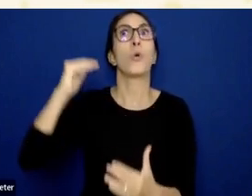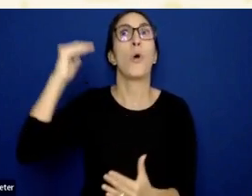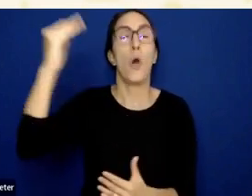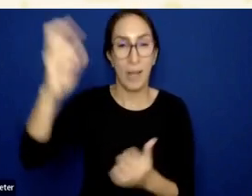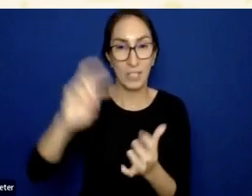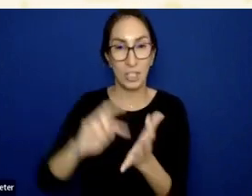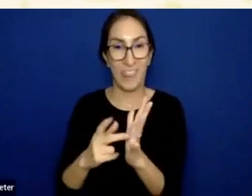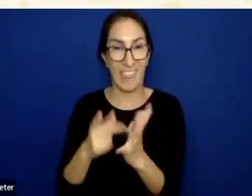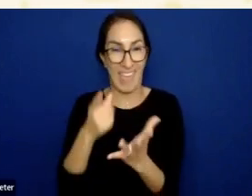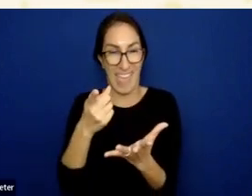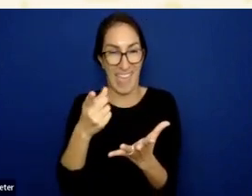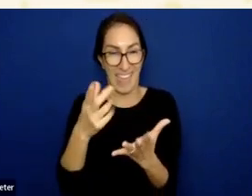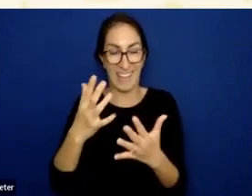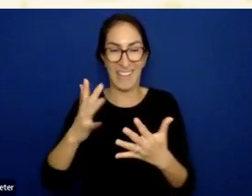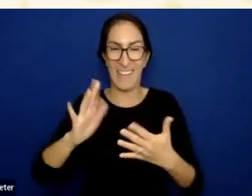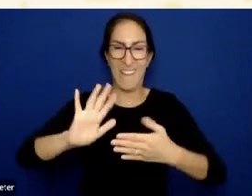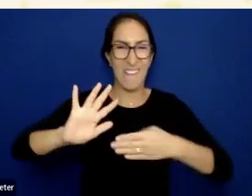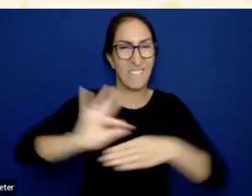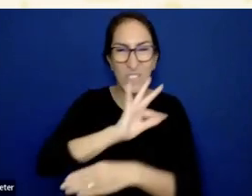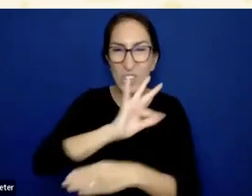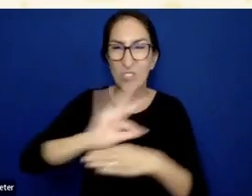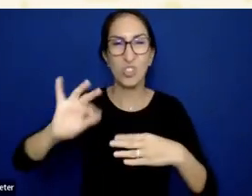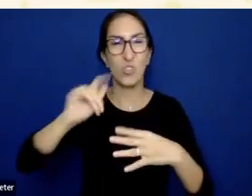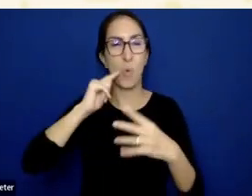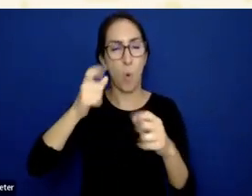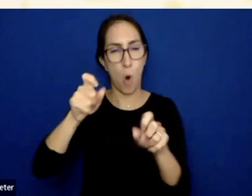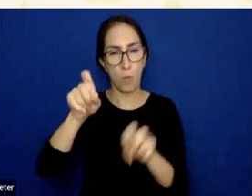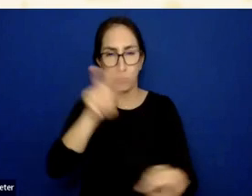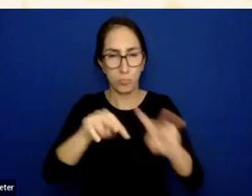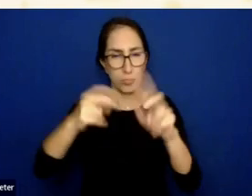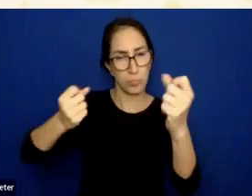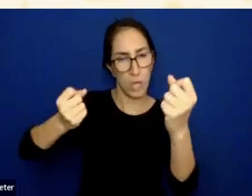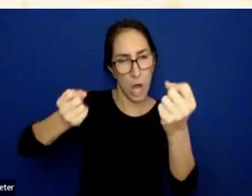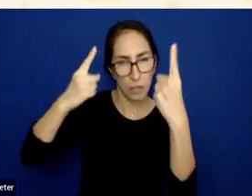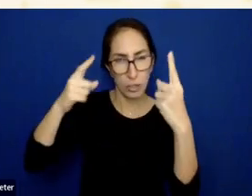or understandability of the graphic, it's impossible.